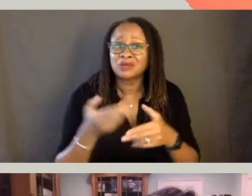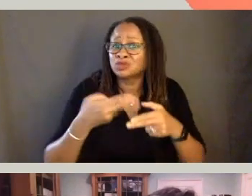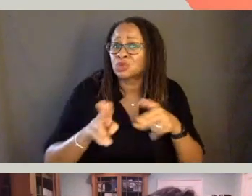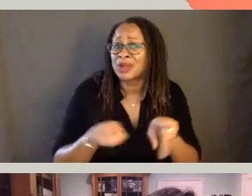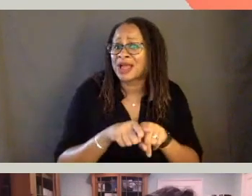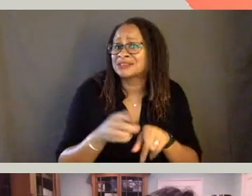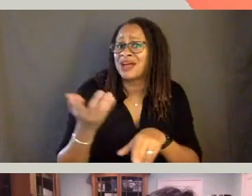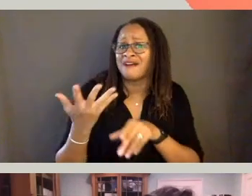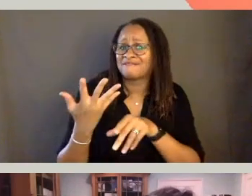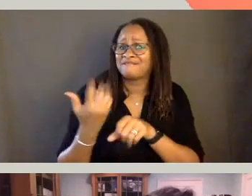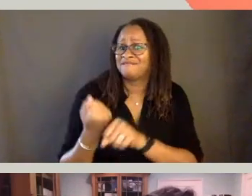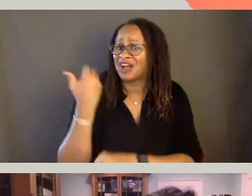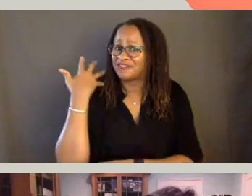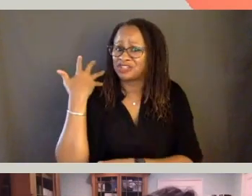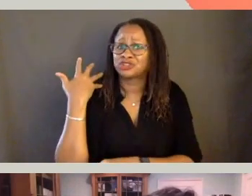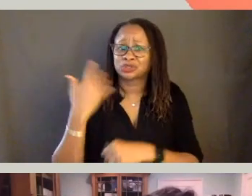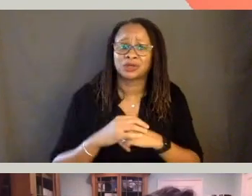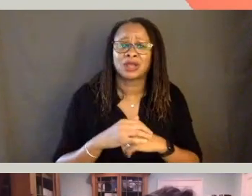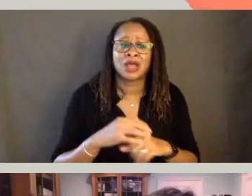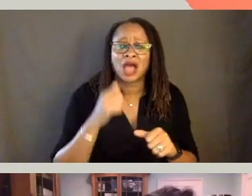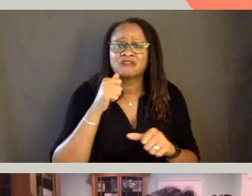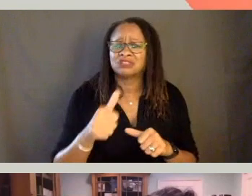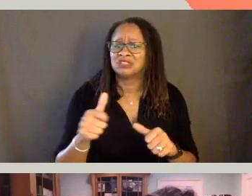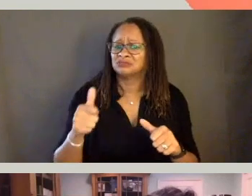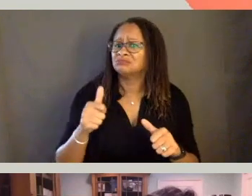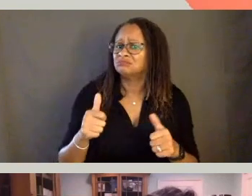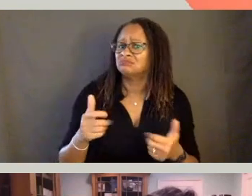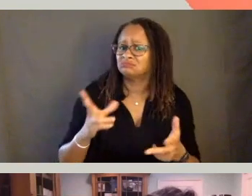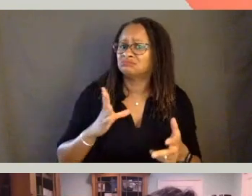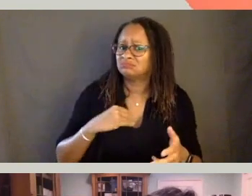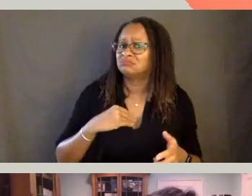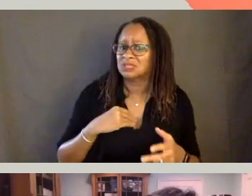So I really resonate with that. Yeah, I do too.